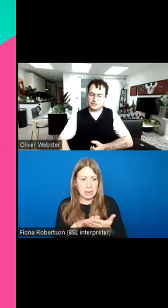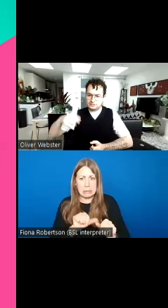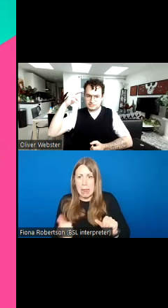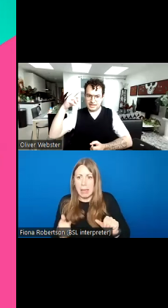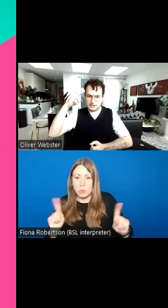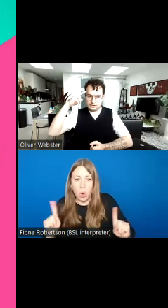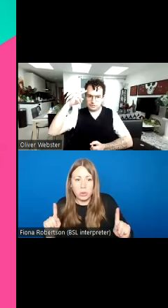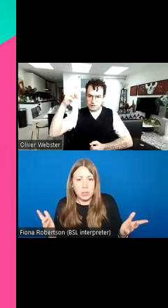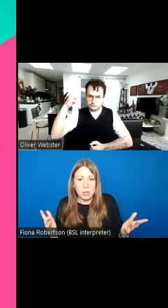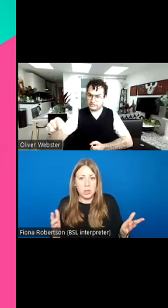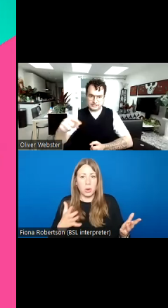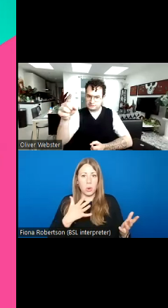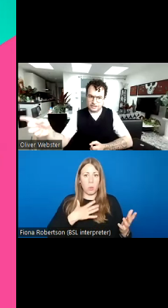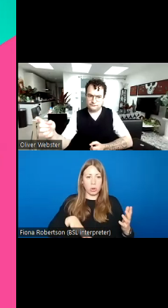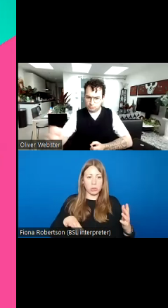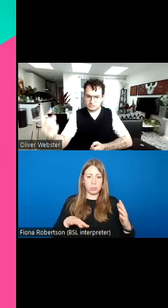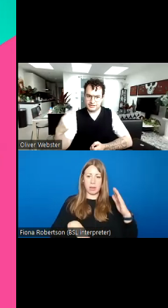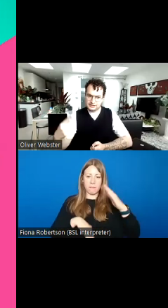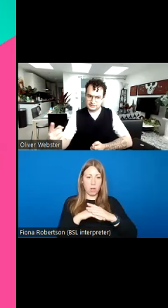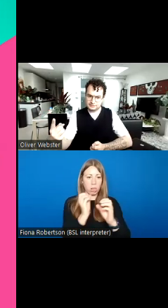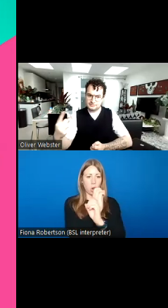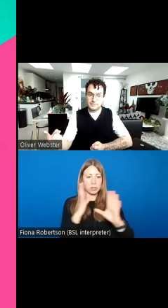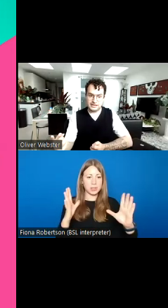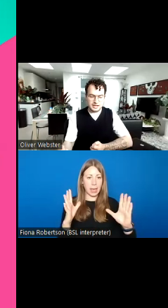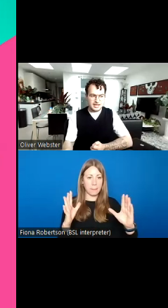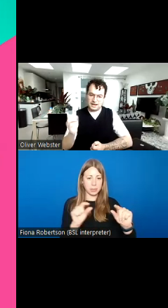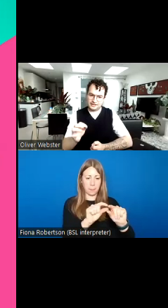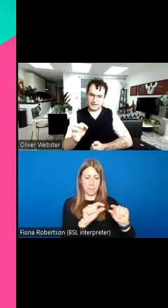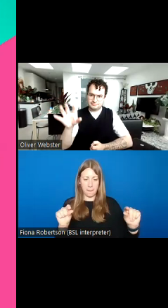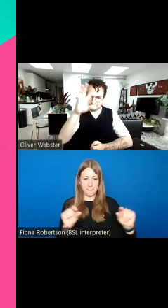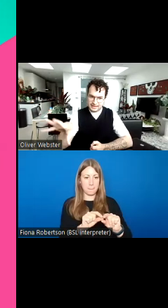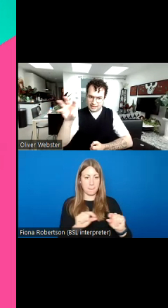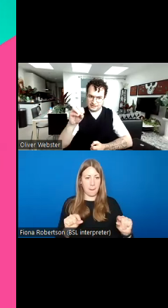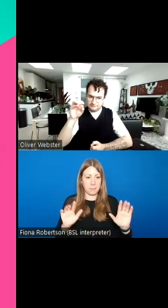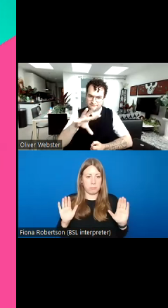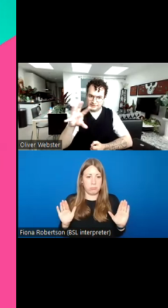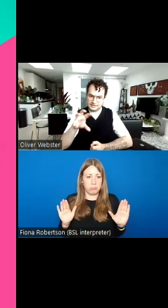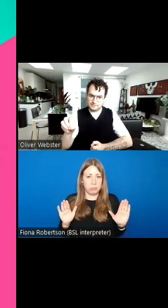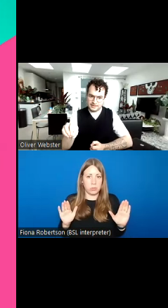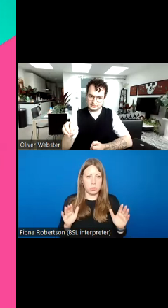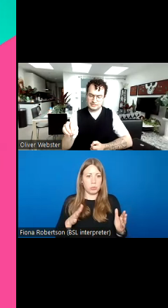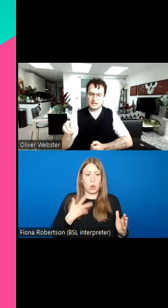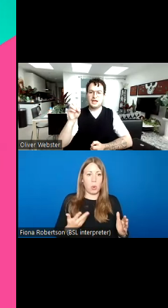because then the person reading is looking for what's the next bit. Again, if they're scanning and filling in the bits,